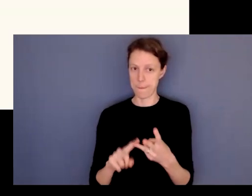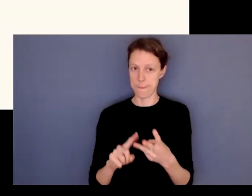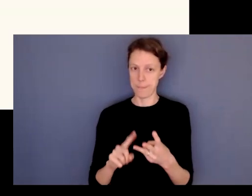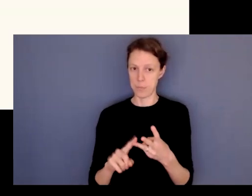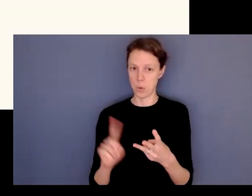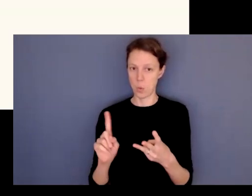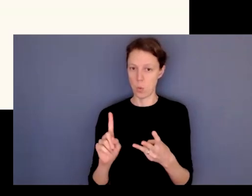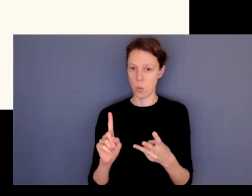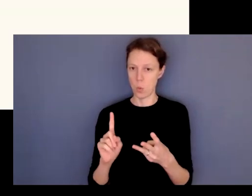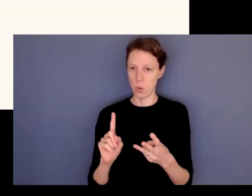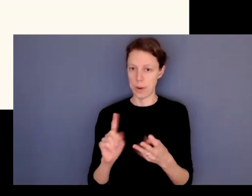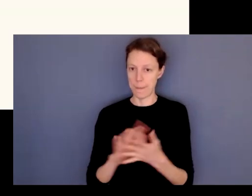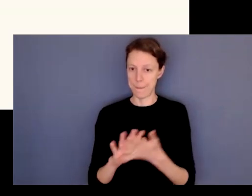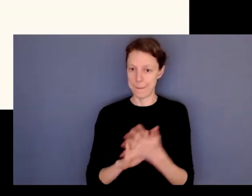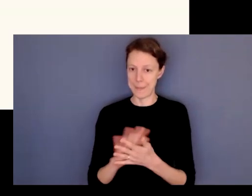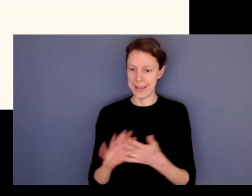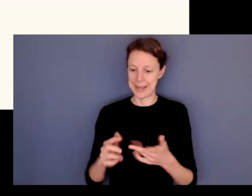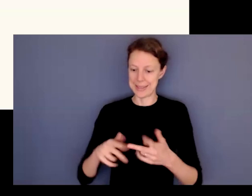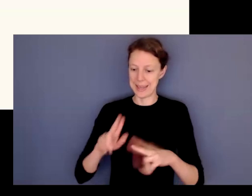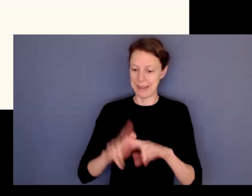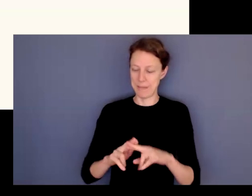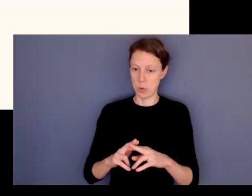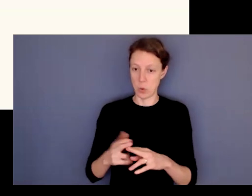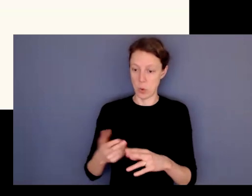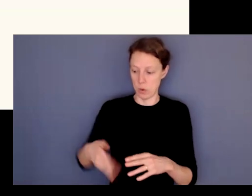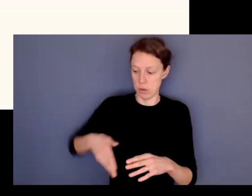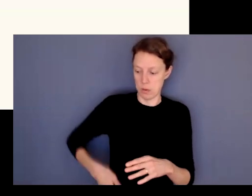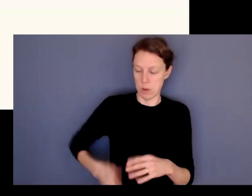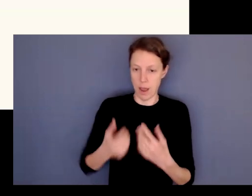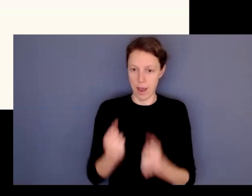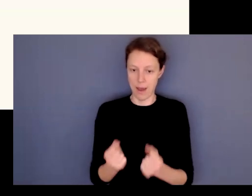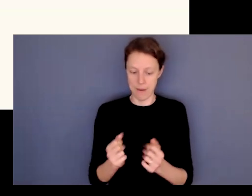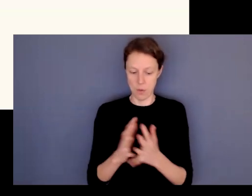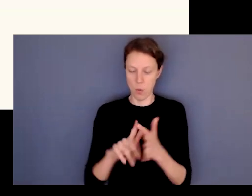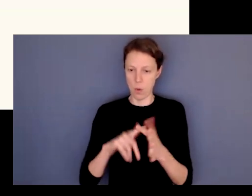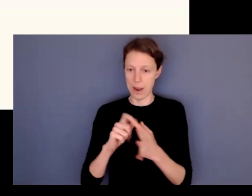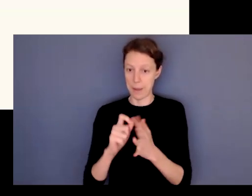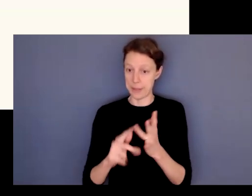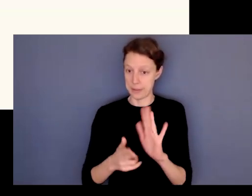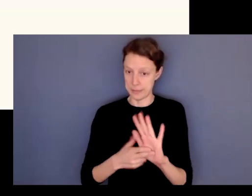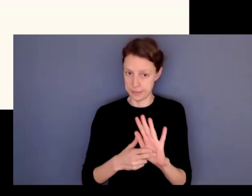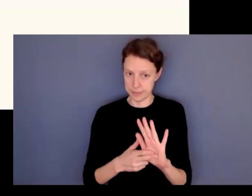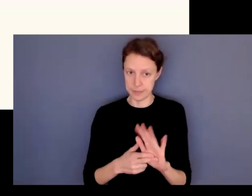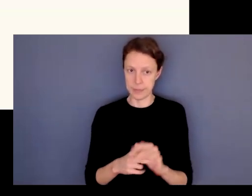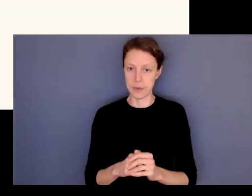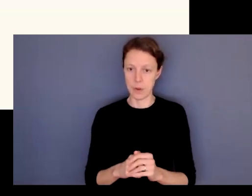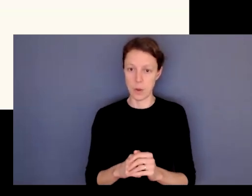it means to be carrying a weapon. And we can see how many saves we get. We obviously can't see how many screenshots we get,